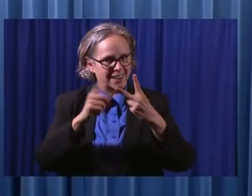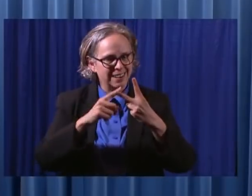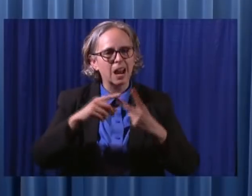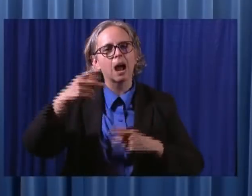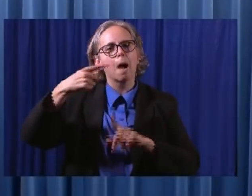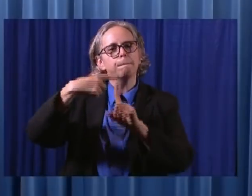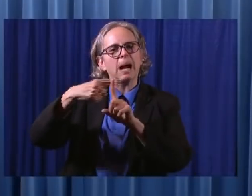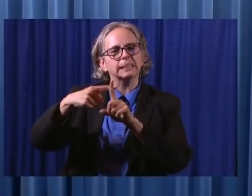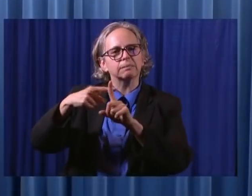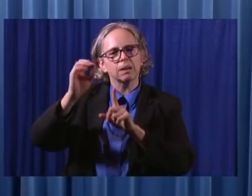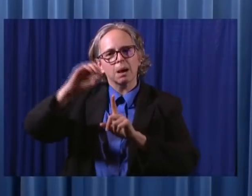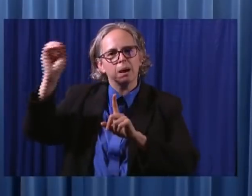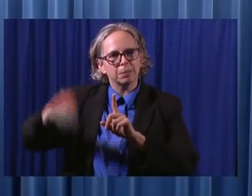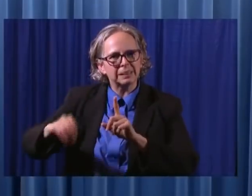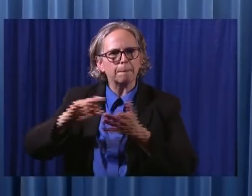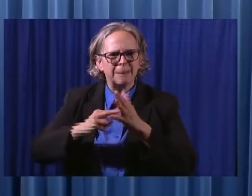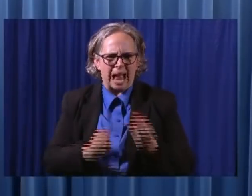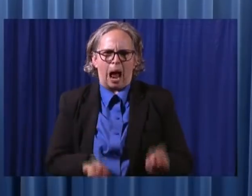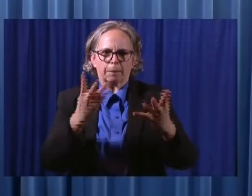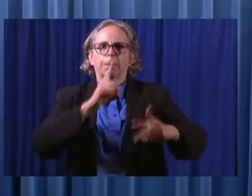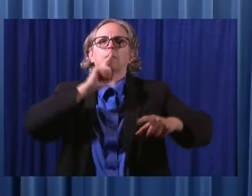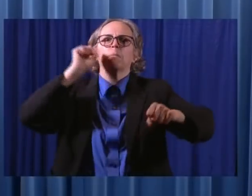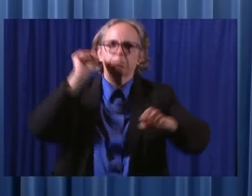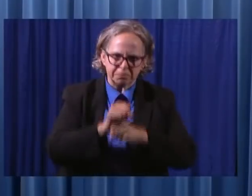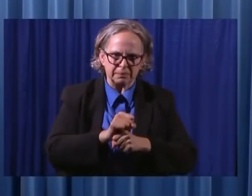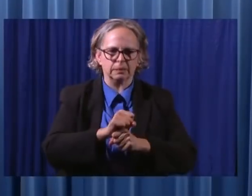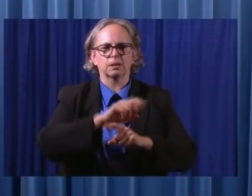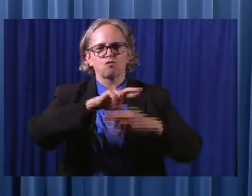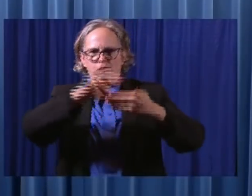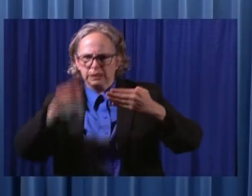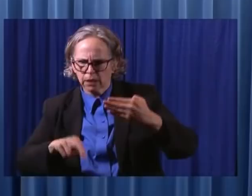POSITIVITY.